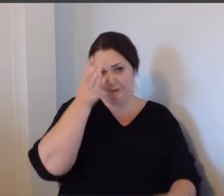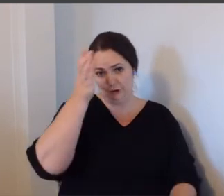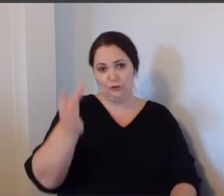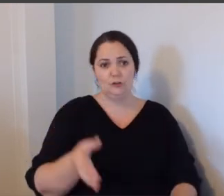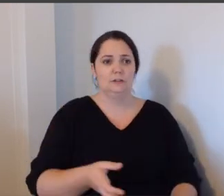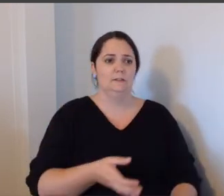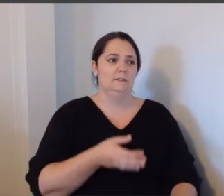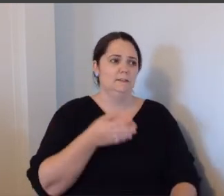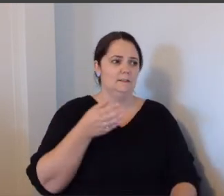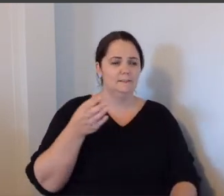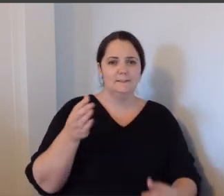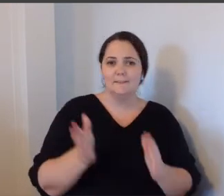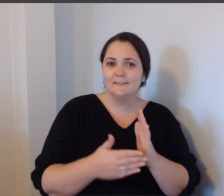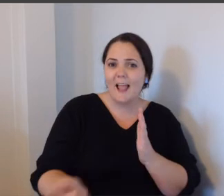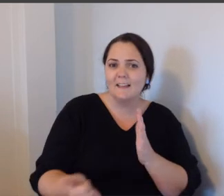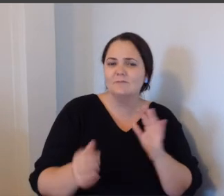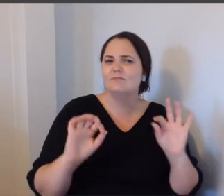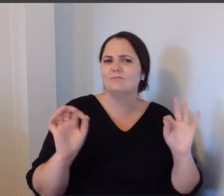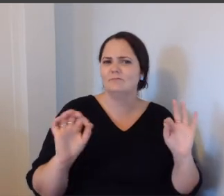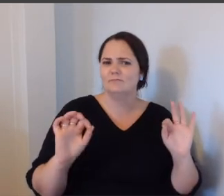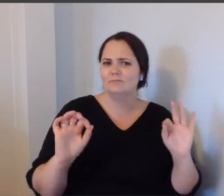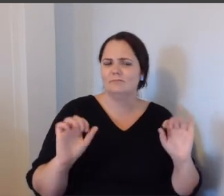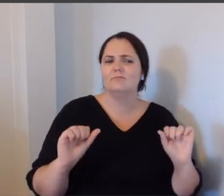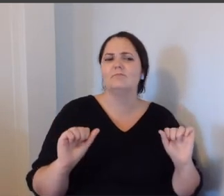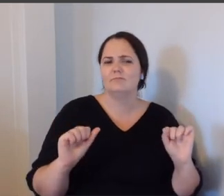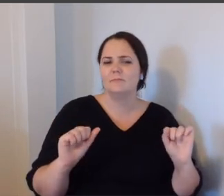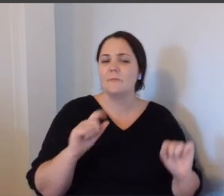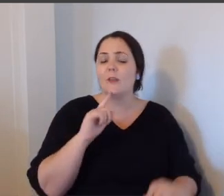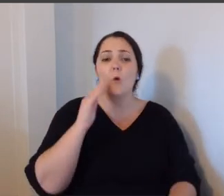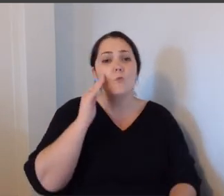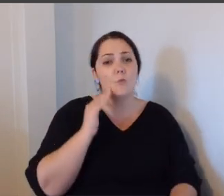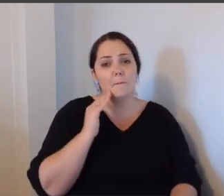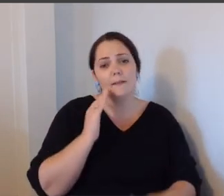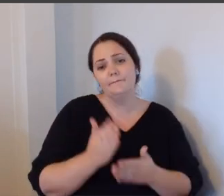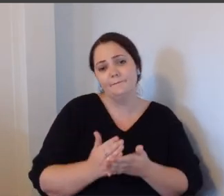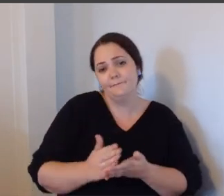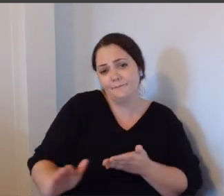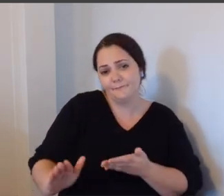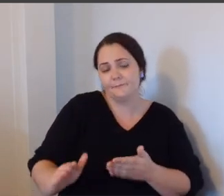and at the crux of Nochlin's argument was that women were excluded because they had no access to an art